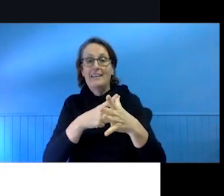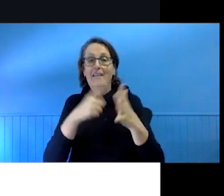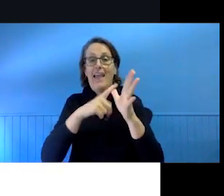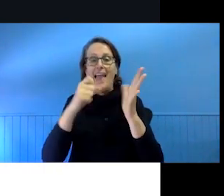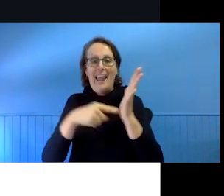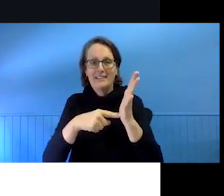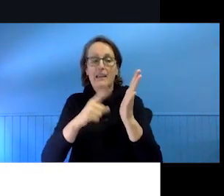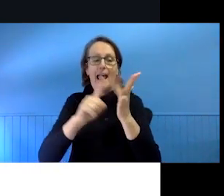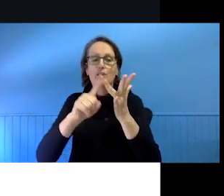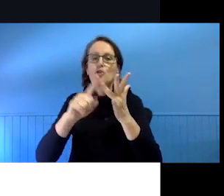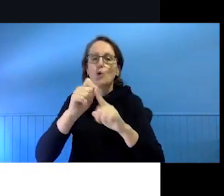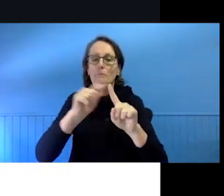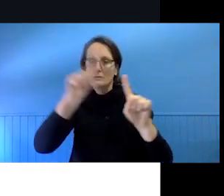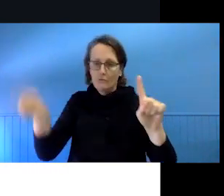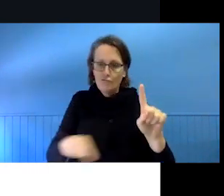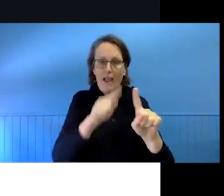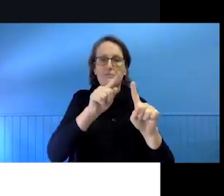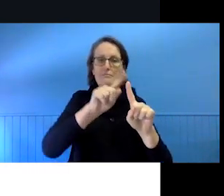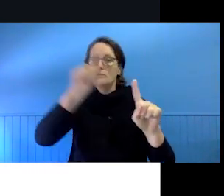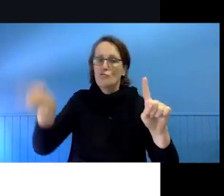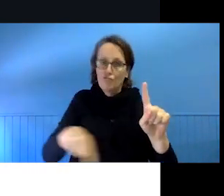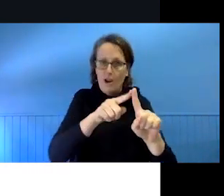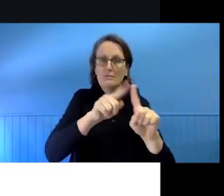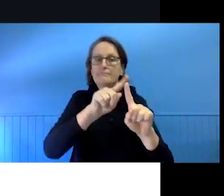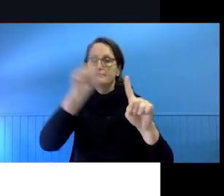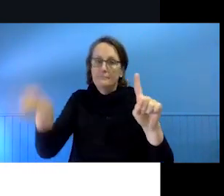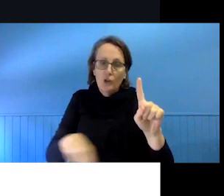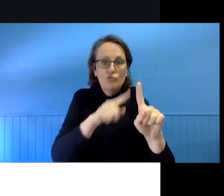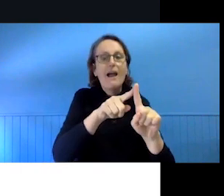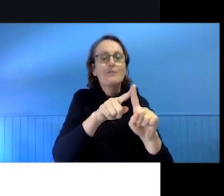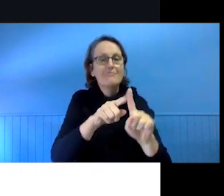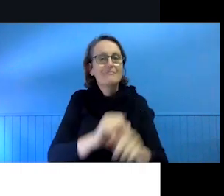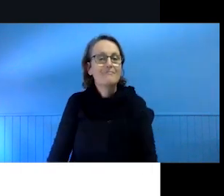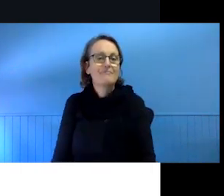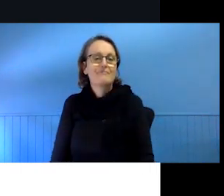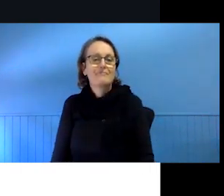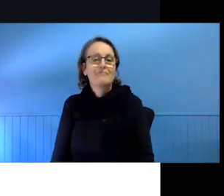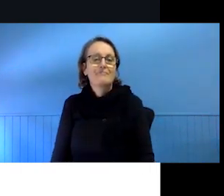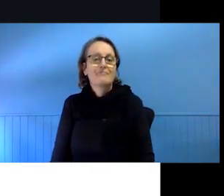continually go through this cycle as a crisis unfolds. . What you'll find